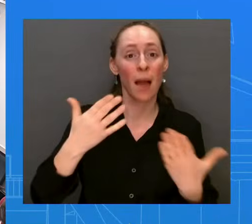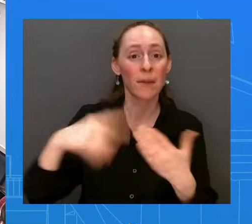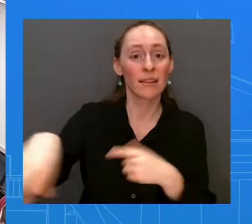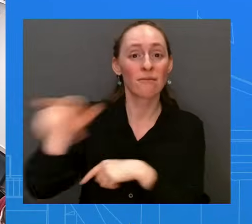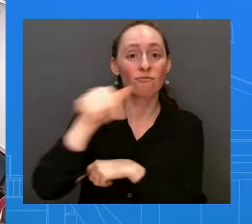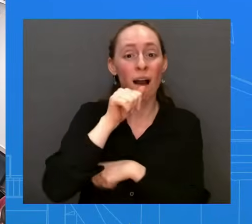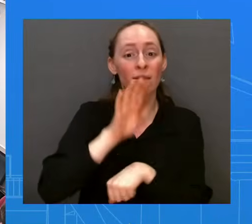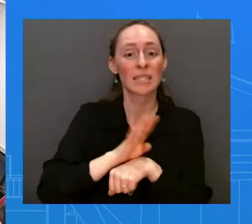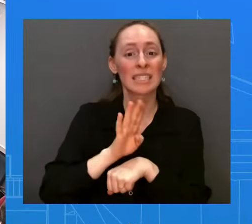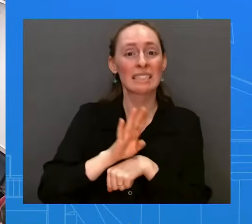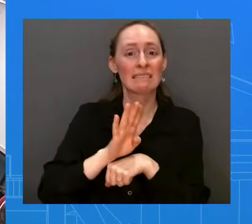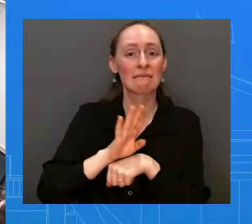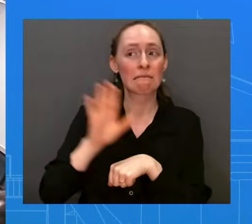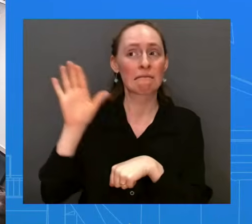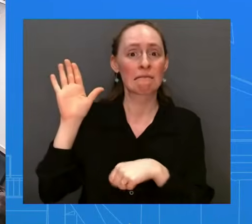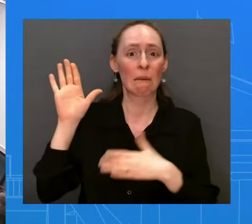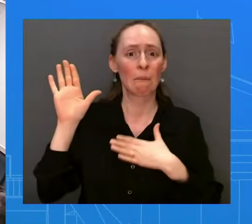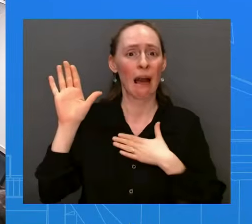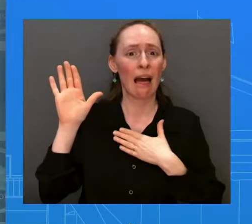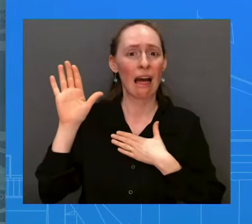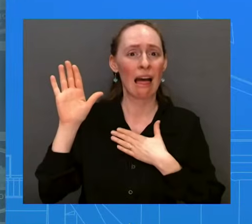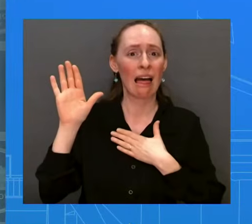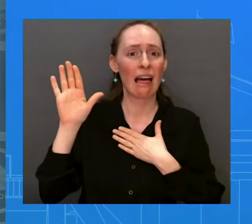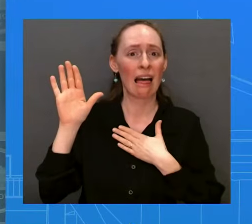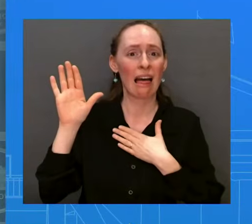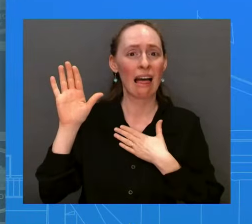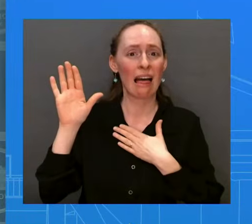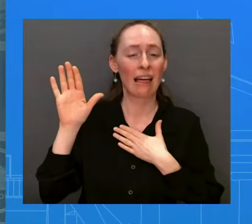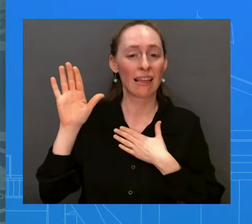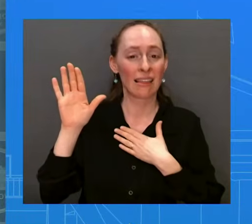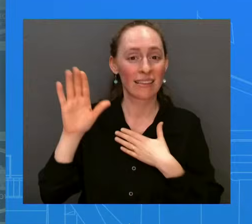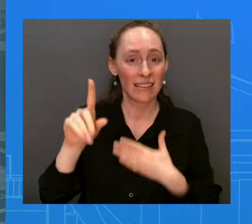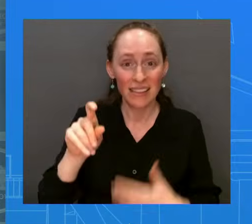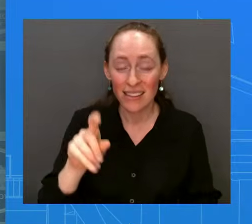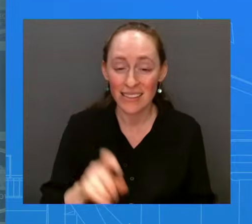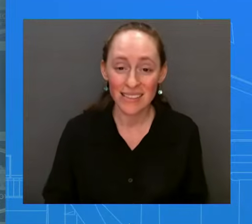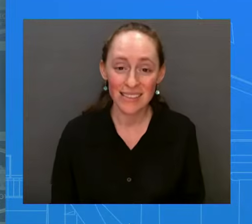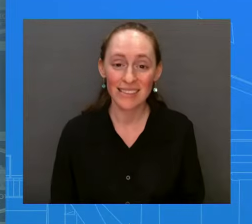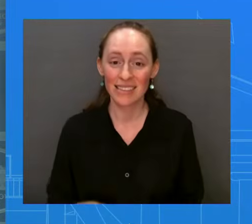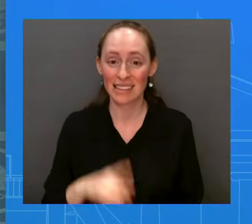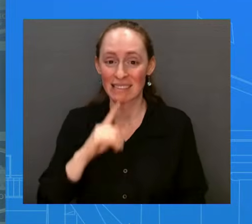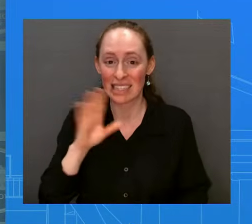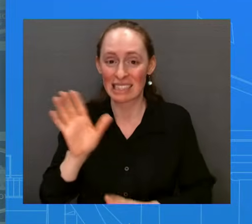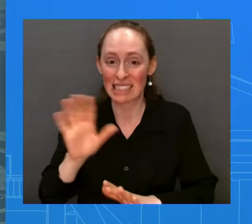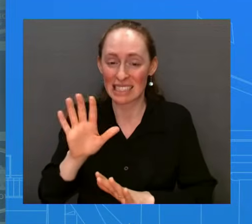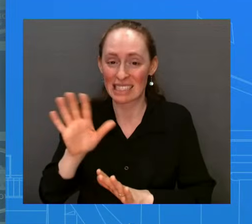Is any of that going on now? Mr. Kirby: I don't know of any conversations right now, Kelly. But one of the reasons